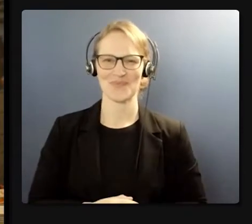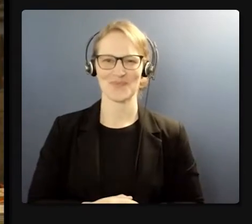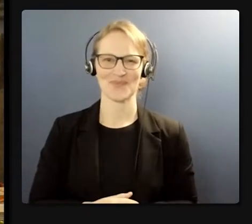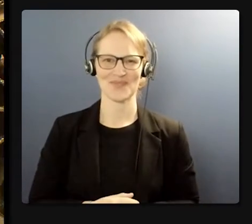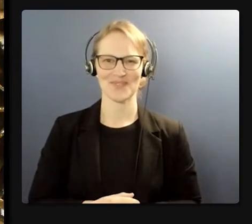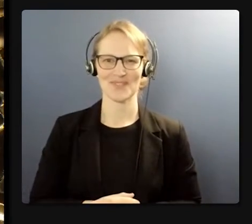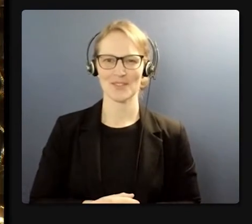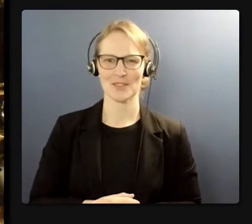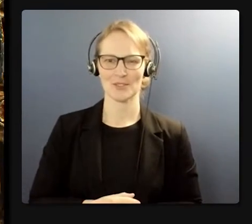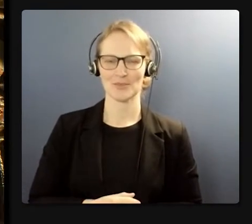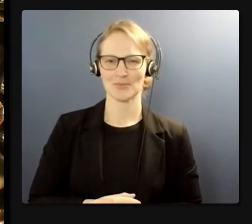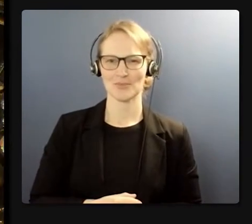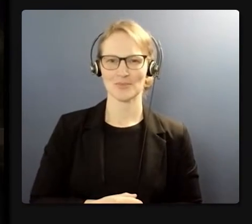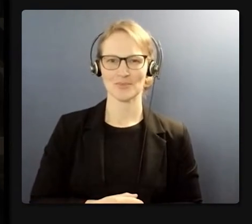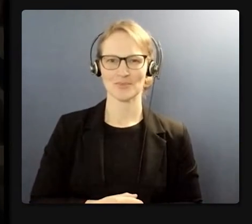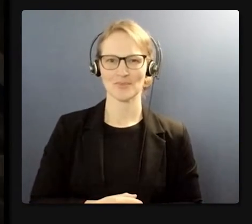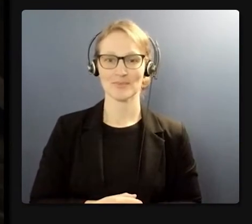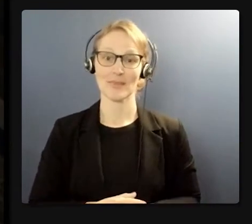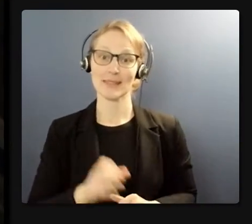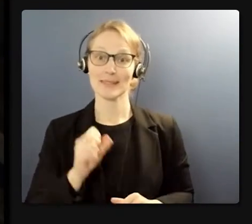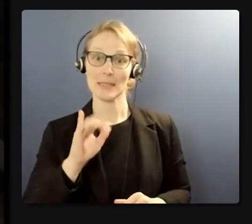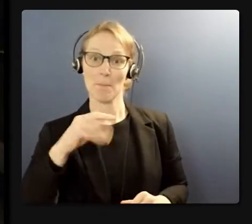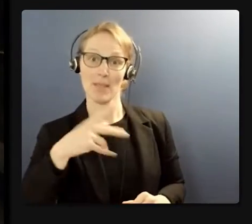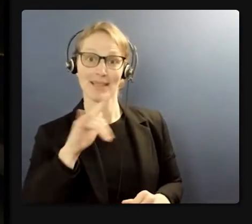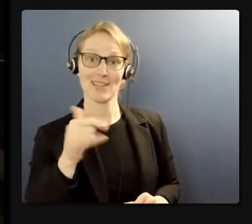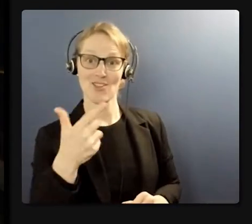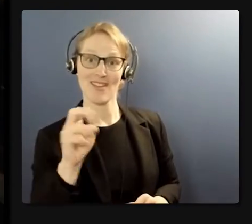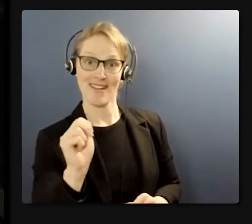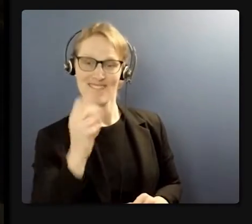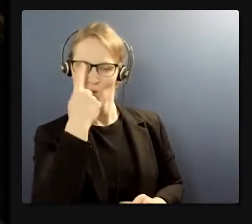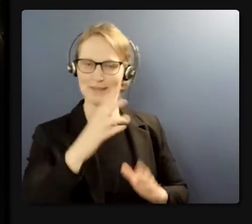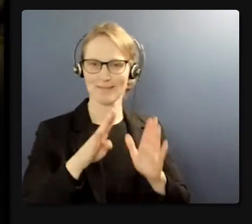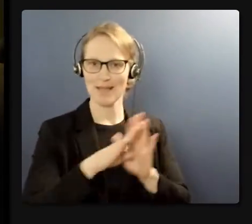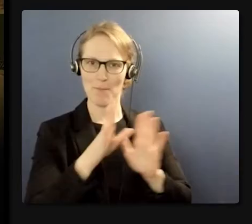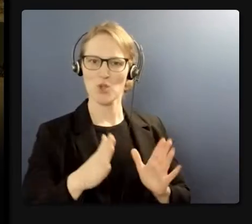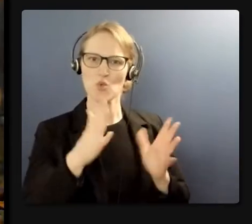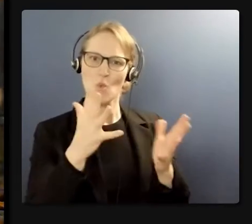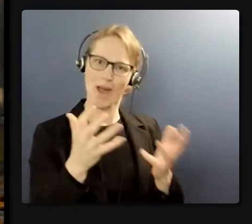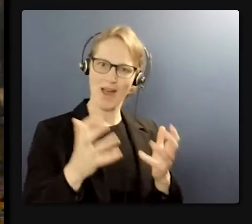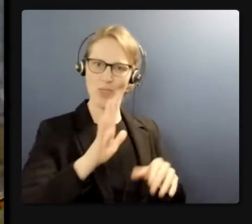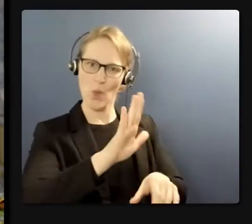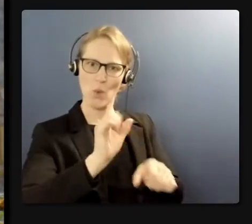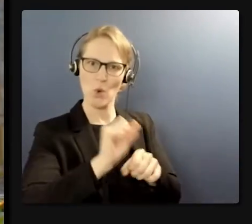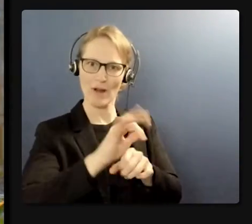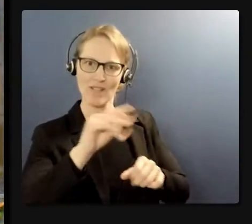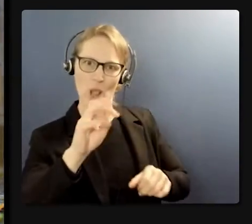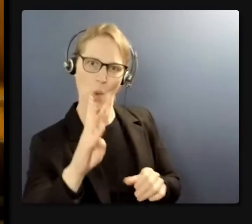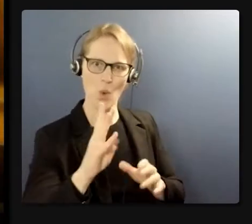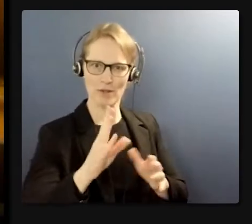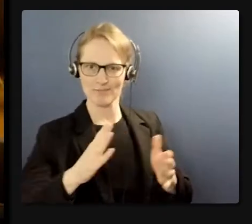Vehicles, for example, are some of the most intensive, hard surface objects. [car engine starts]